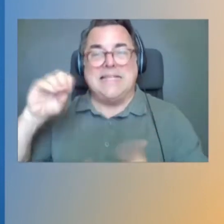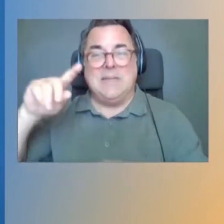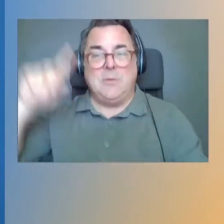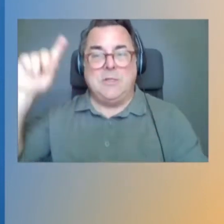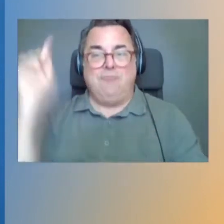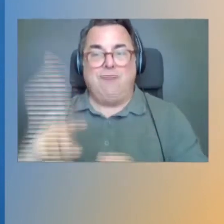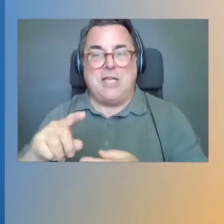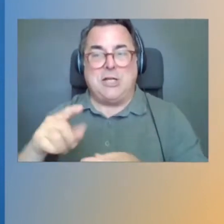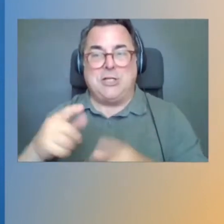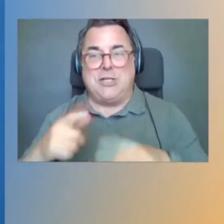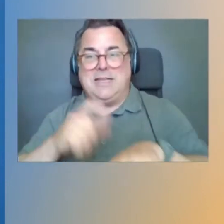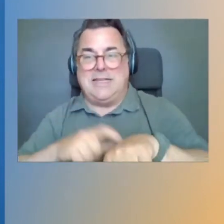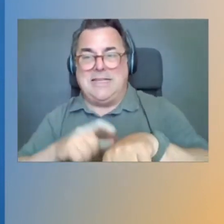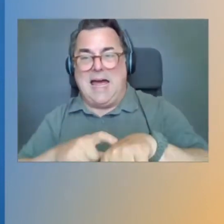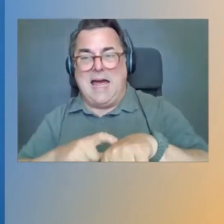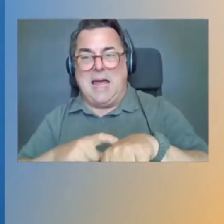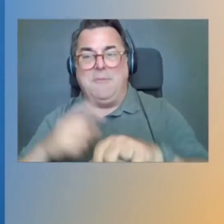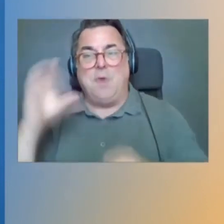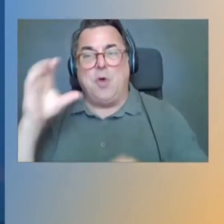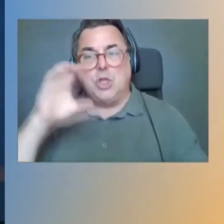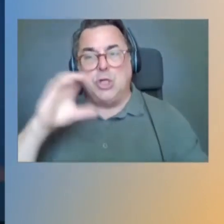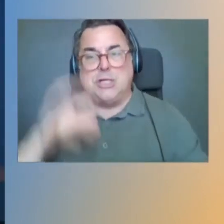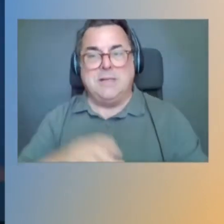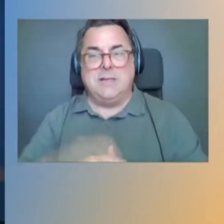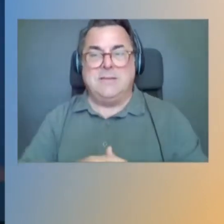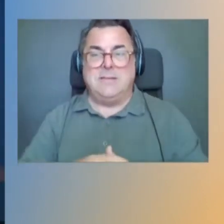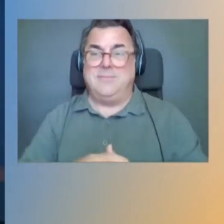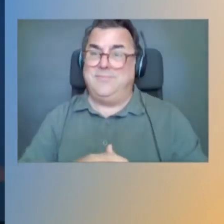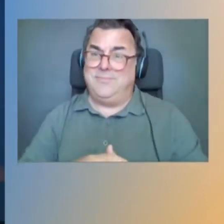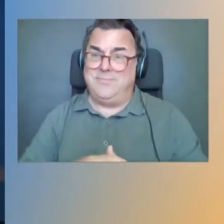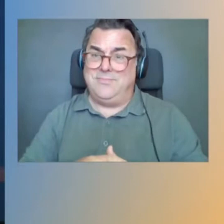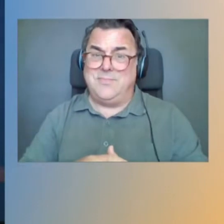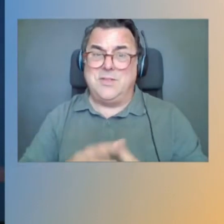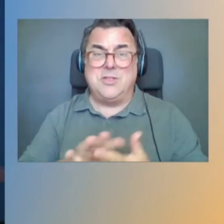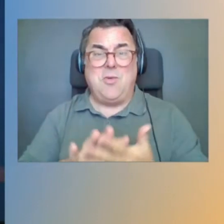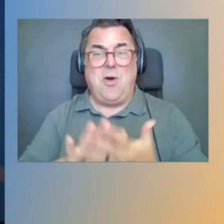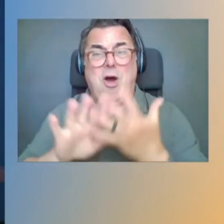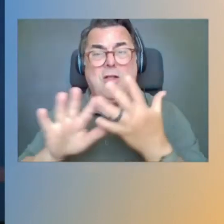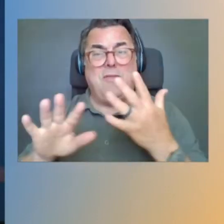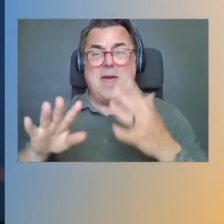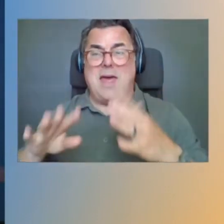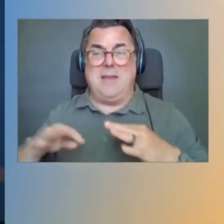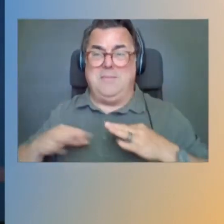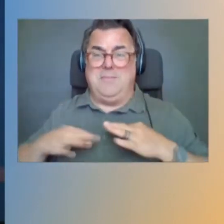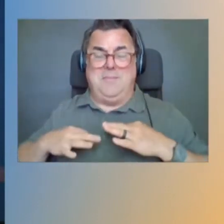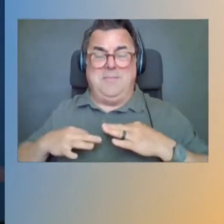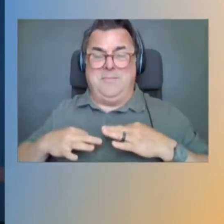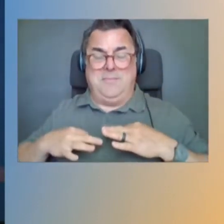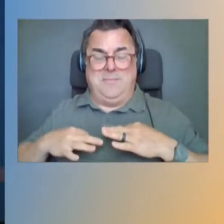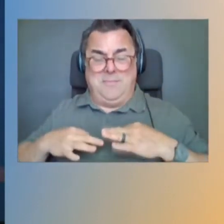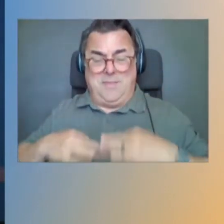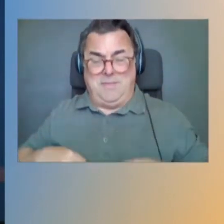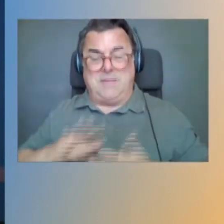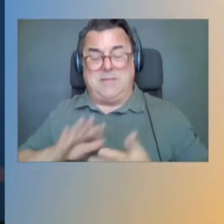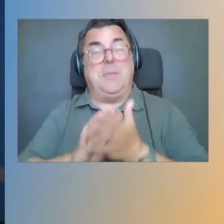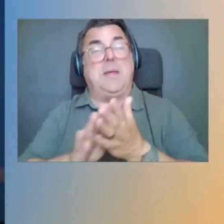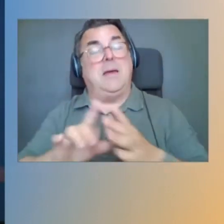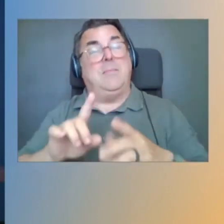and search workloads. So all of this literally benefits into real-time workload performance that these customers desire.